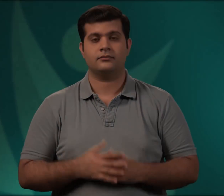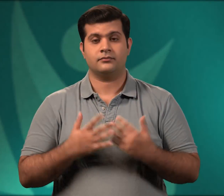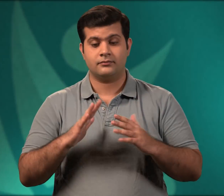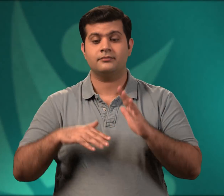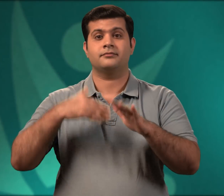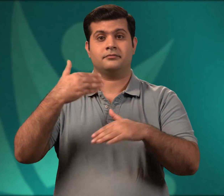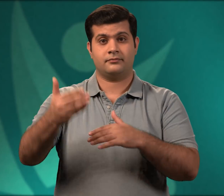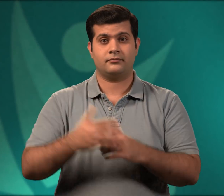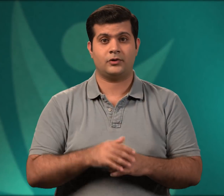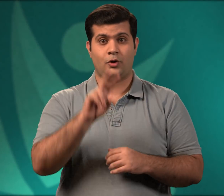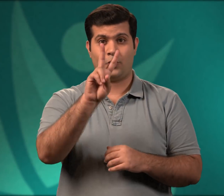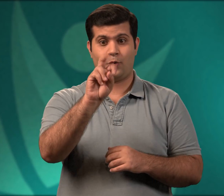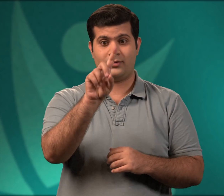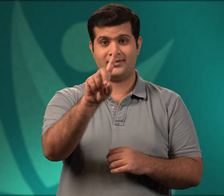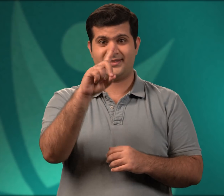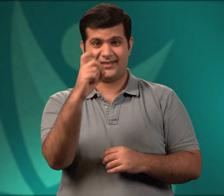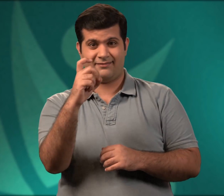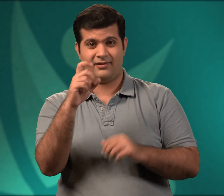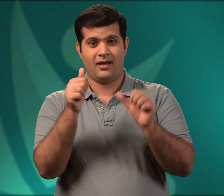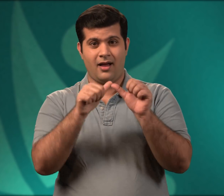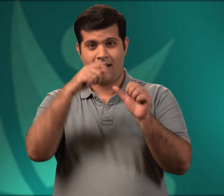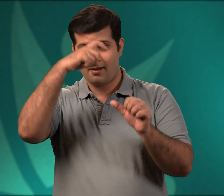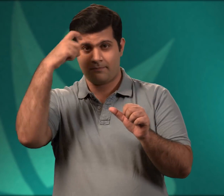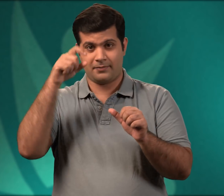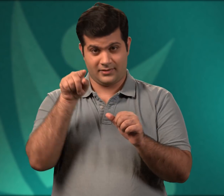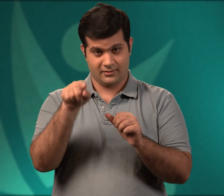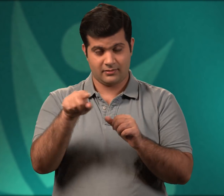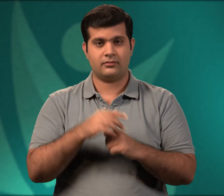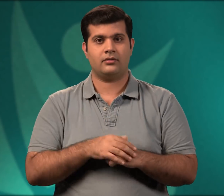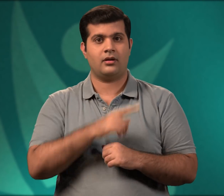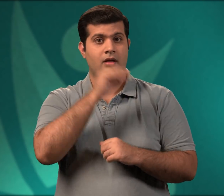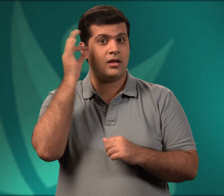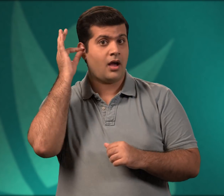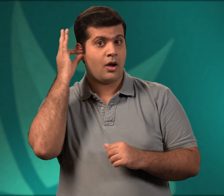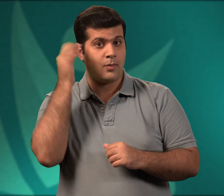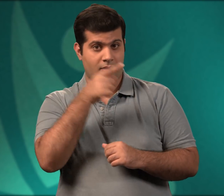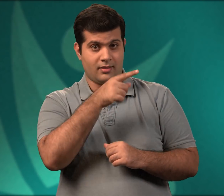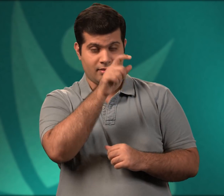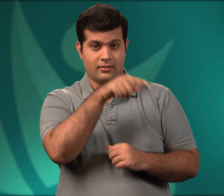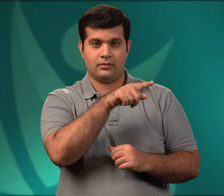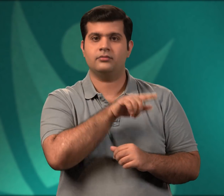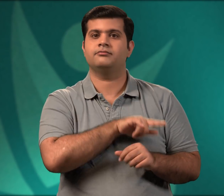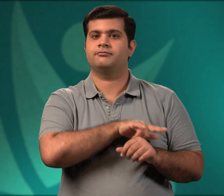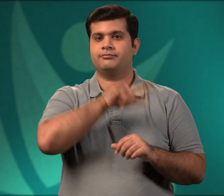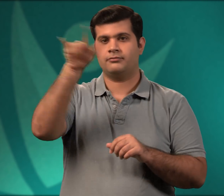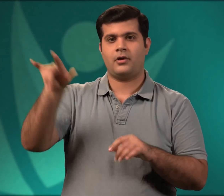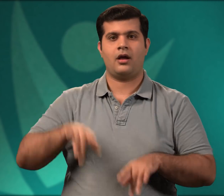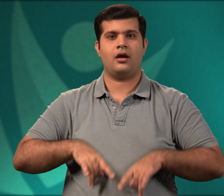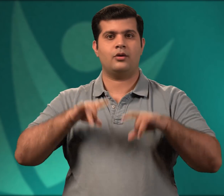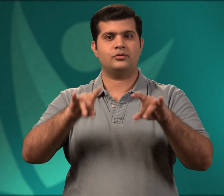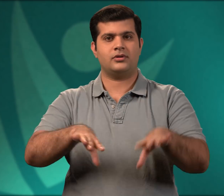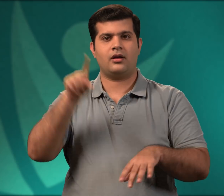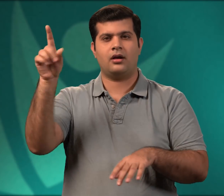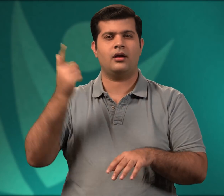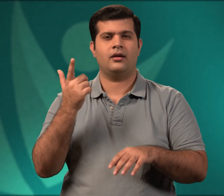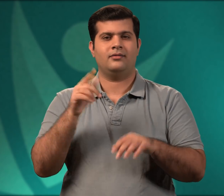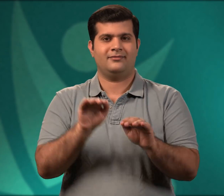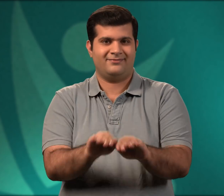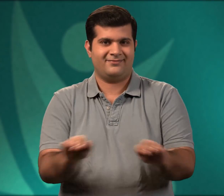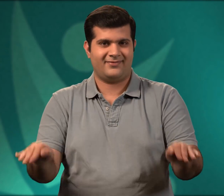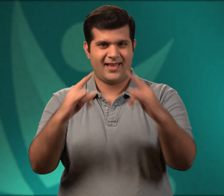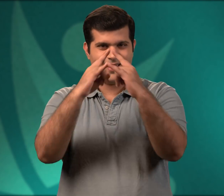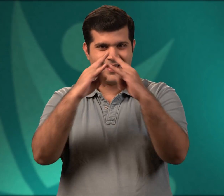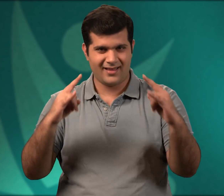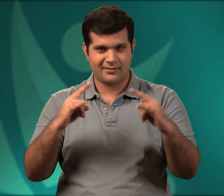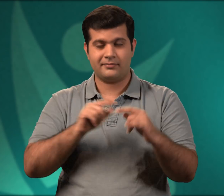In April 2017, Rahul Jain went to Australia for the Junior Camp.